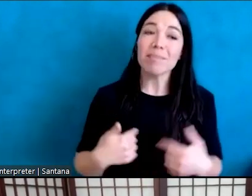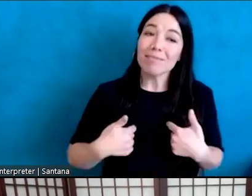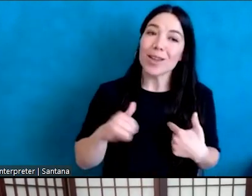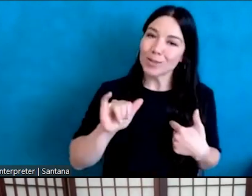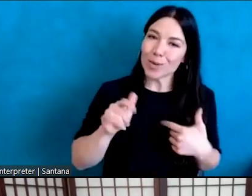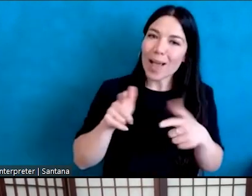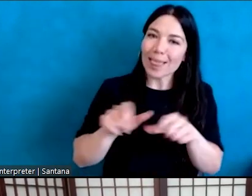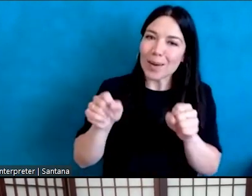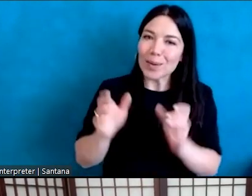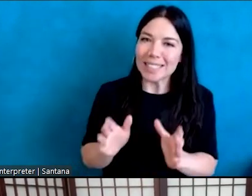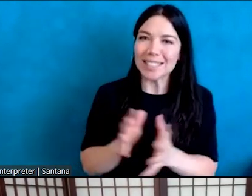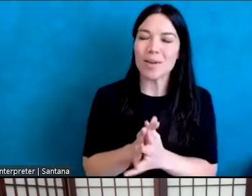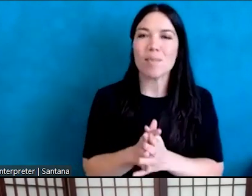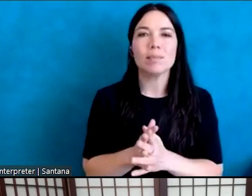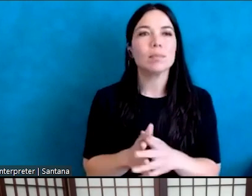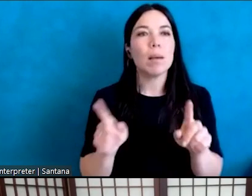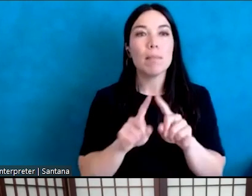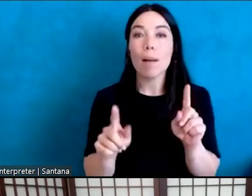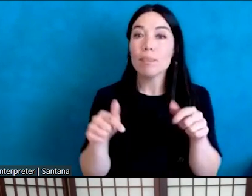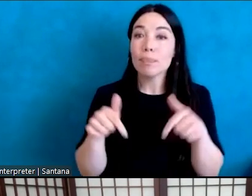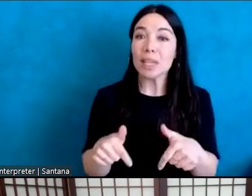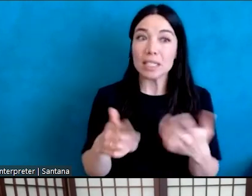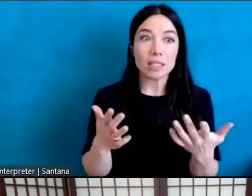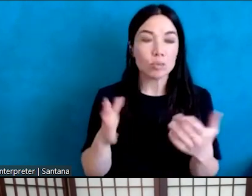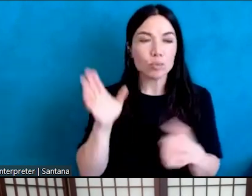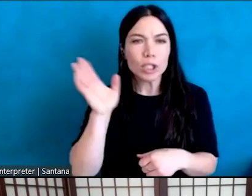I've titled this presentation "Toward an Indigenous relational approach to reframing the